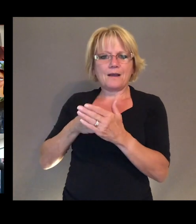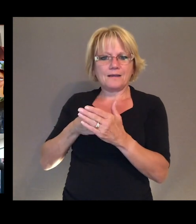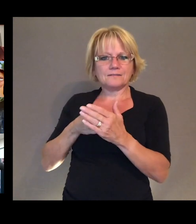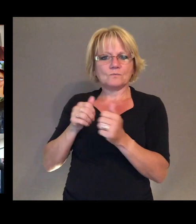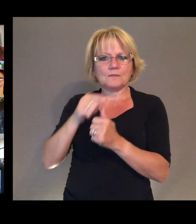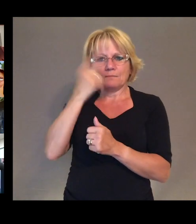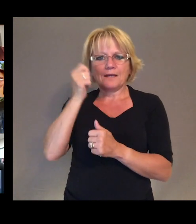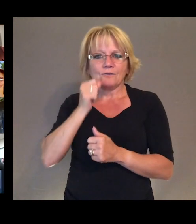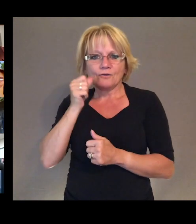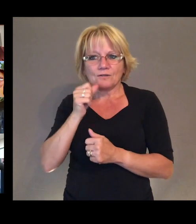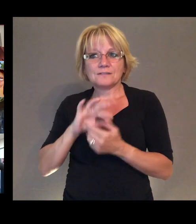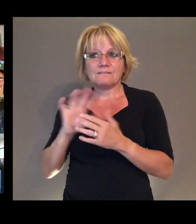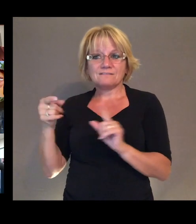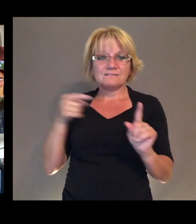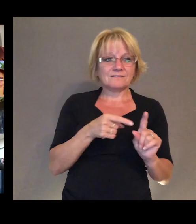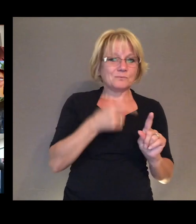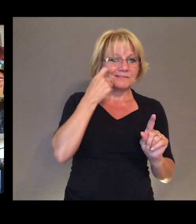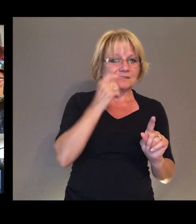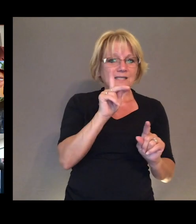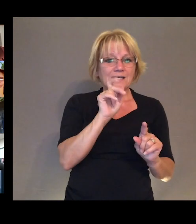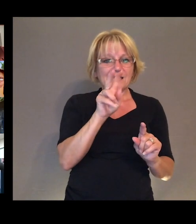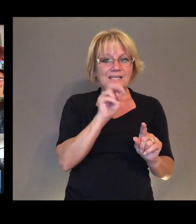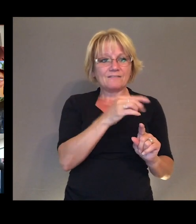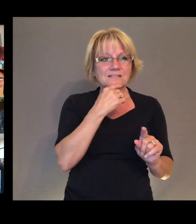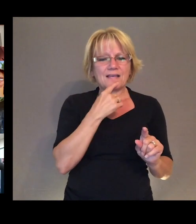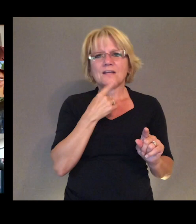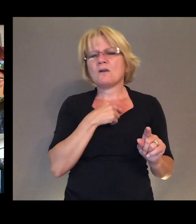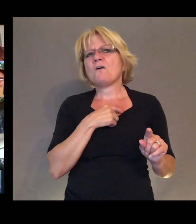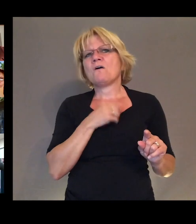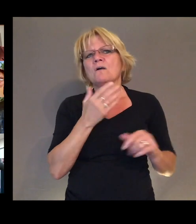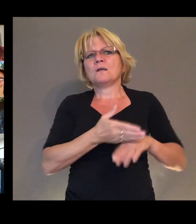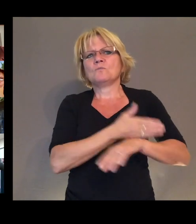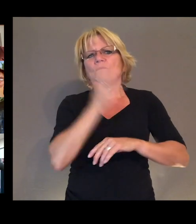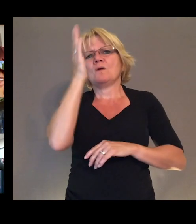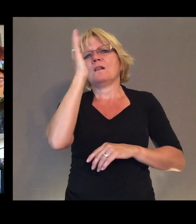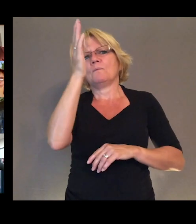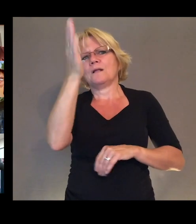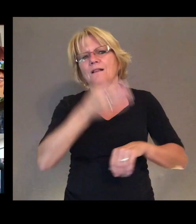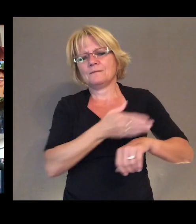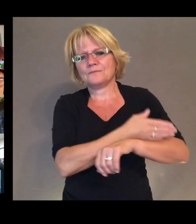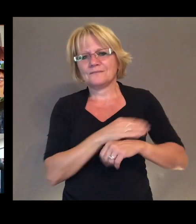if you just think it'll get better, it'll get better, it won't 'cause you need to intentionally undo those biases